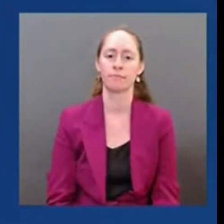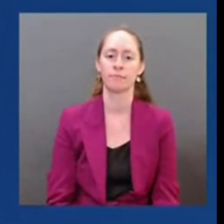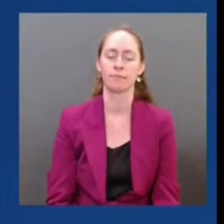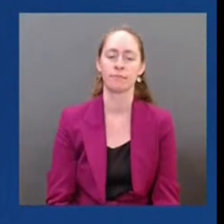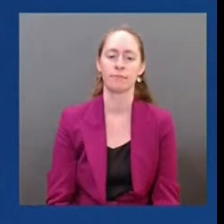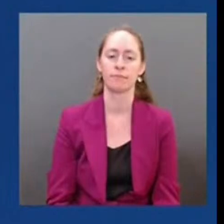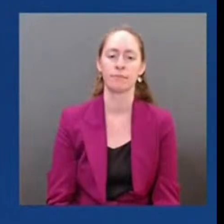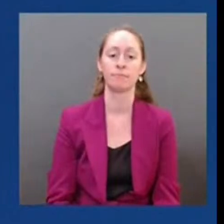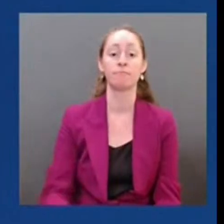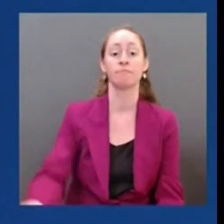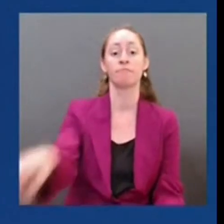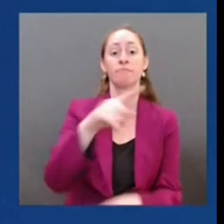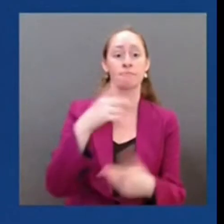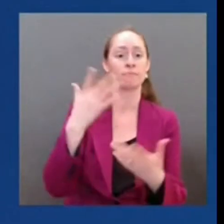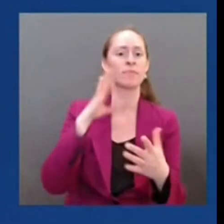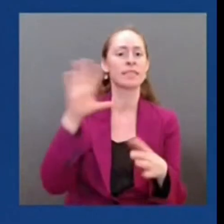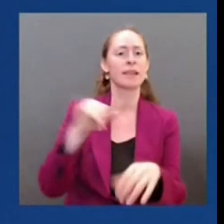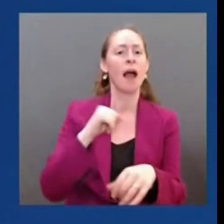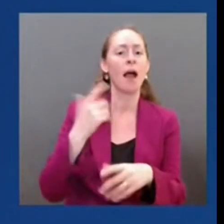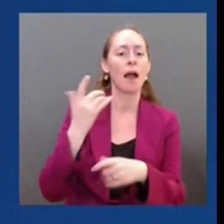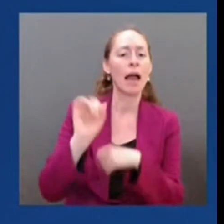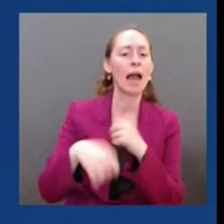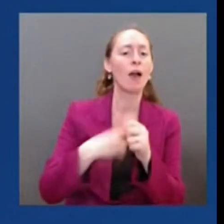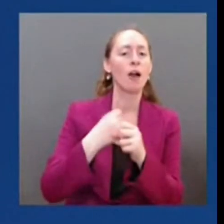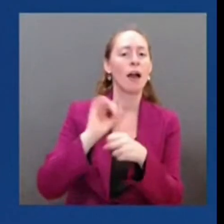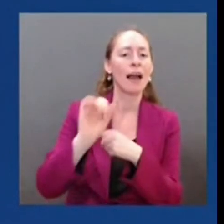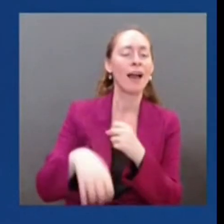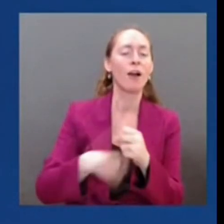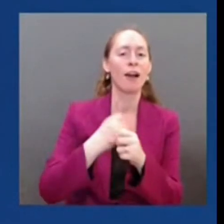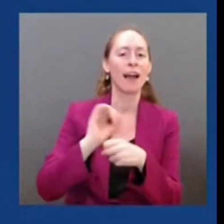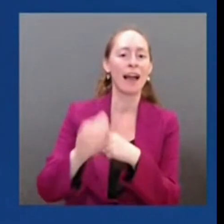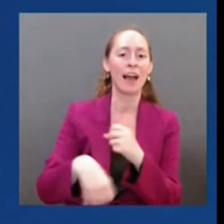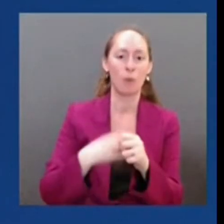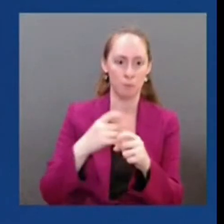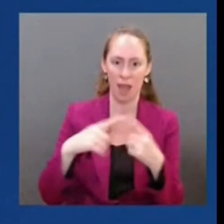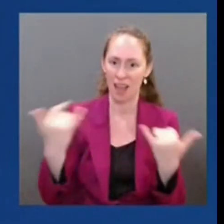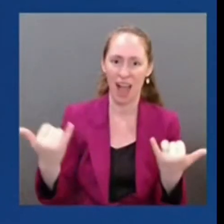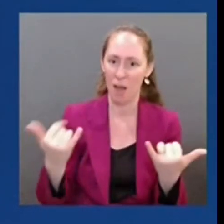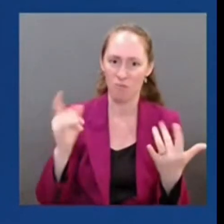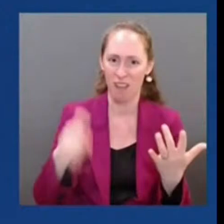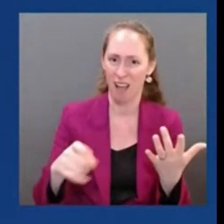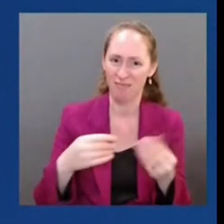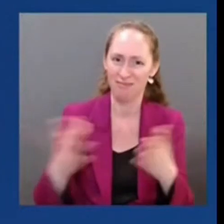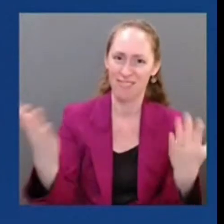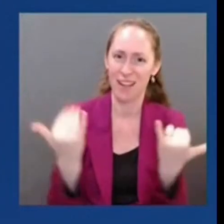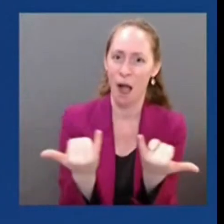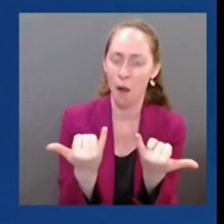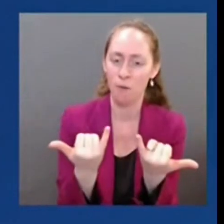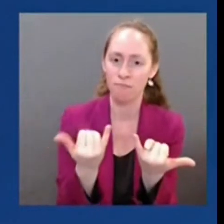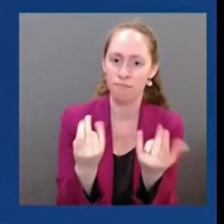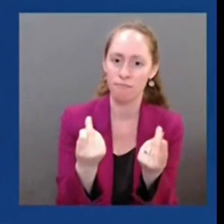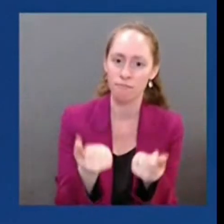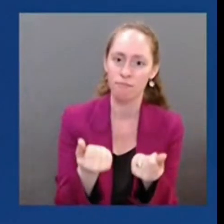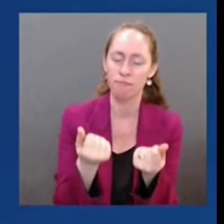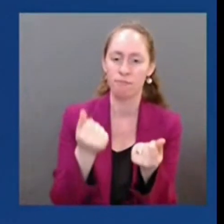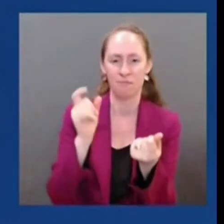WE DON'T HAVE YEARS FOR THIS. WE HAVE BEEN GOING, I THINK, PRETTY CLEARLY AND PRETTY